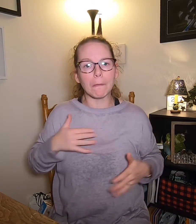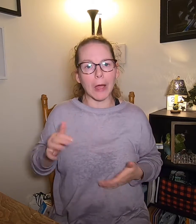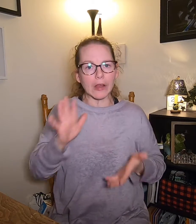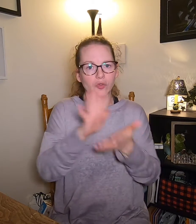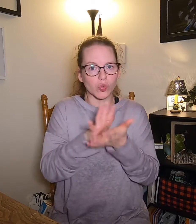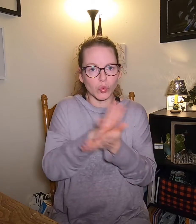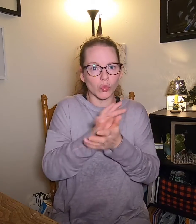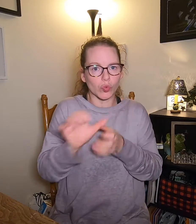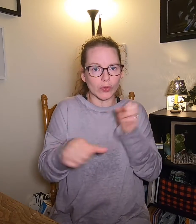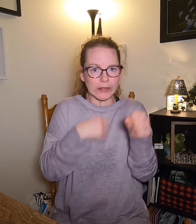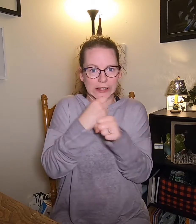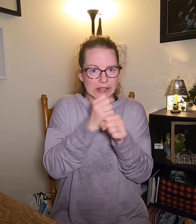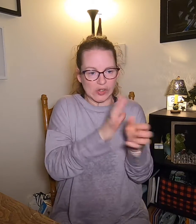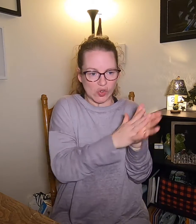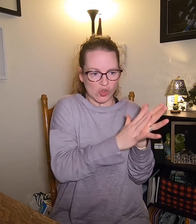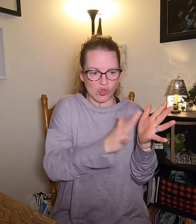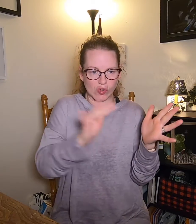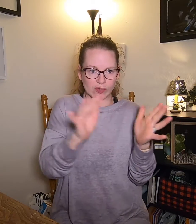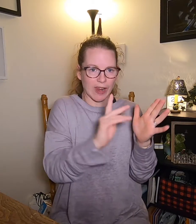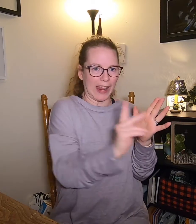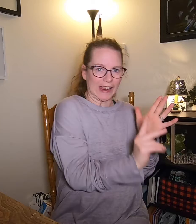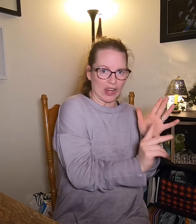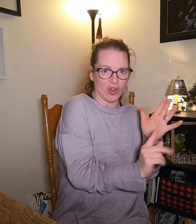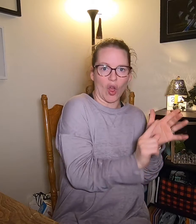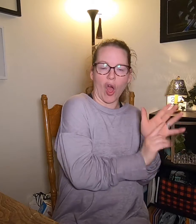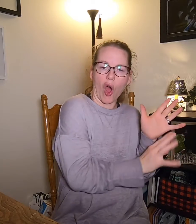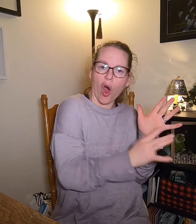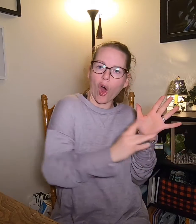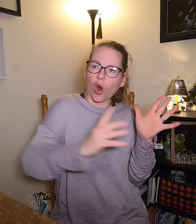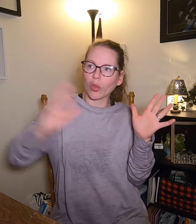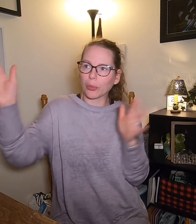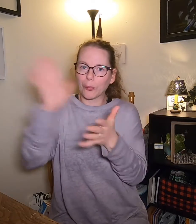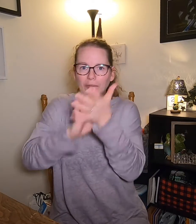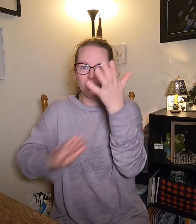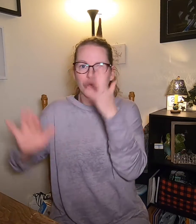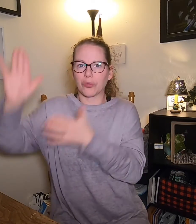Throughout my school years, Kindergarten all the way through college.